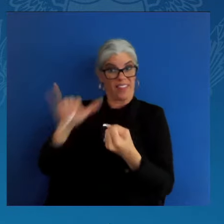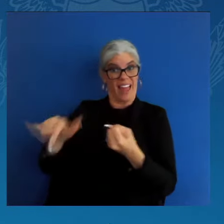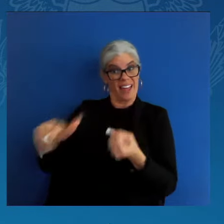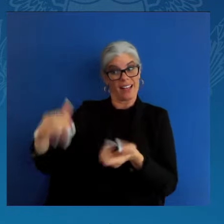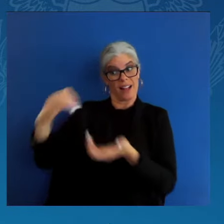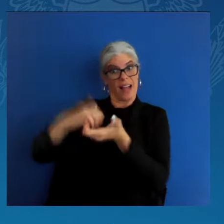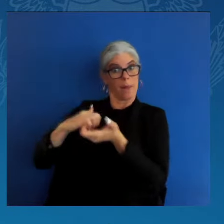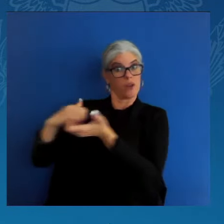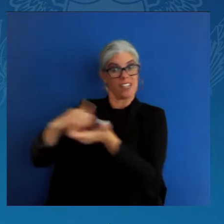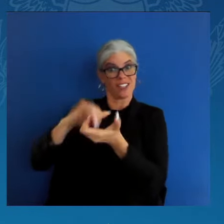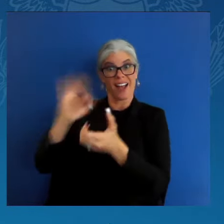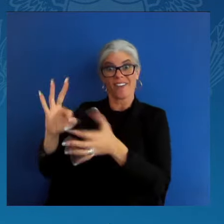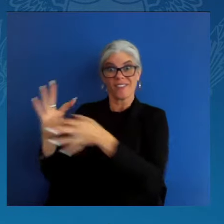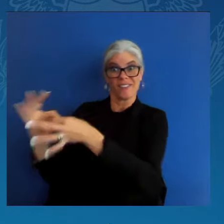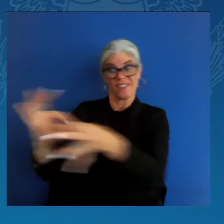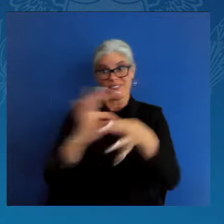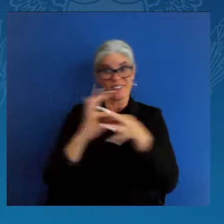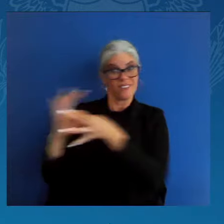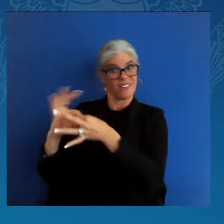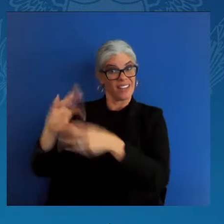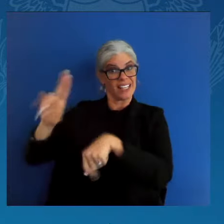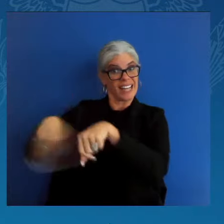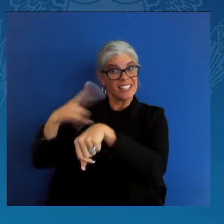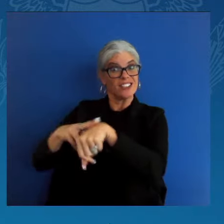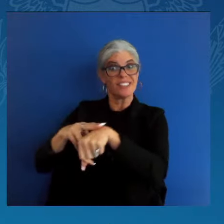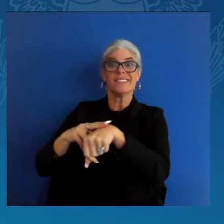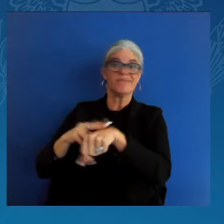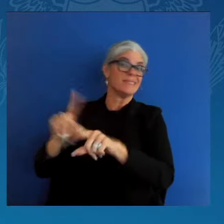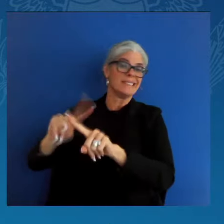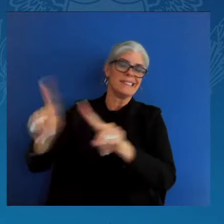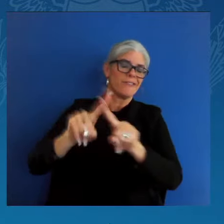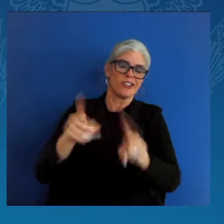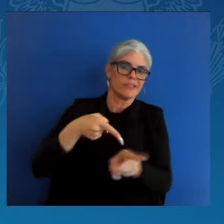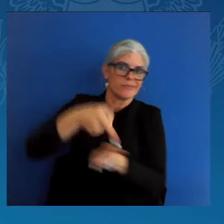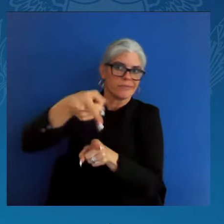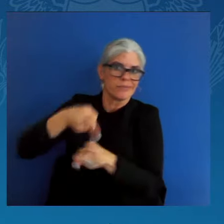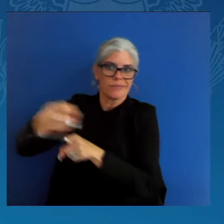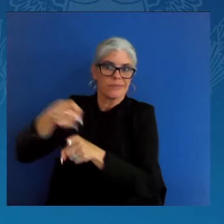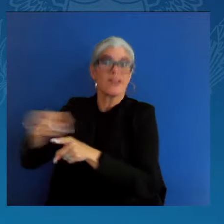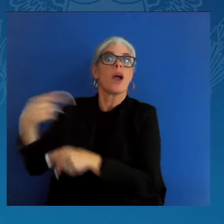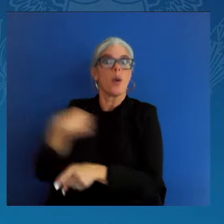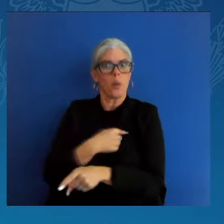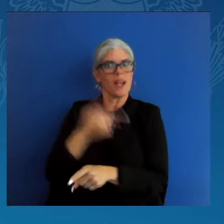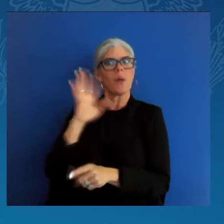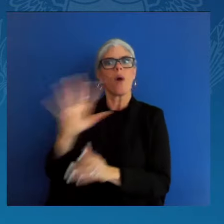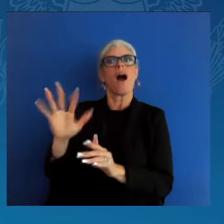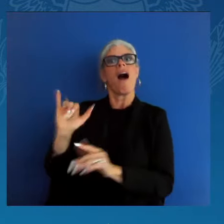who are one of our greatest competitive advantages. Thanks, Phil, and thanks to my fellow panelists.